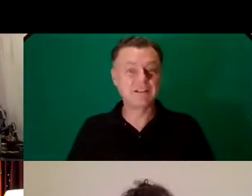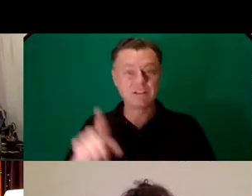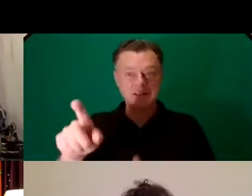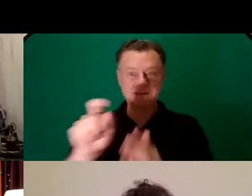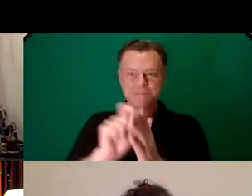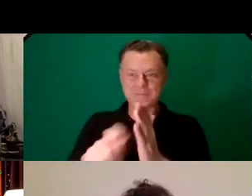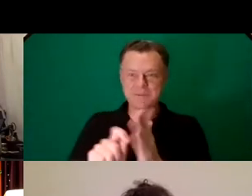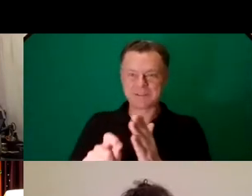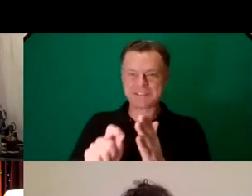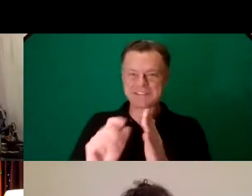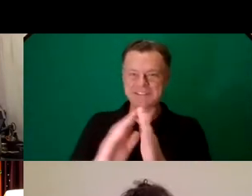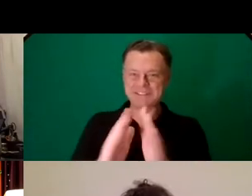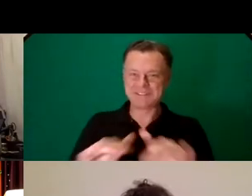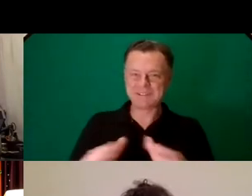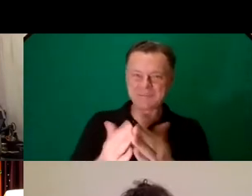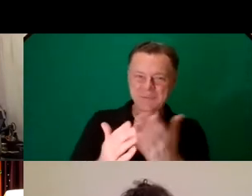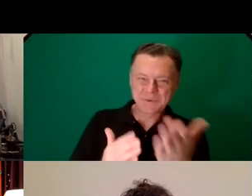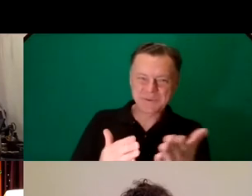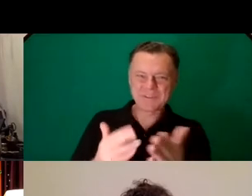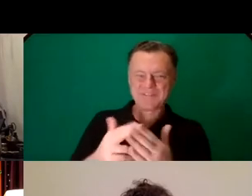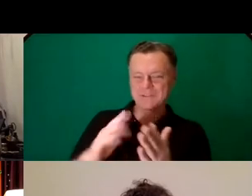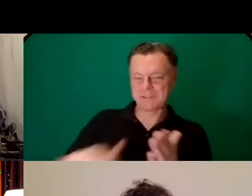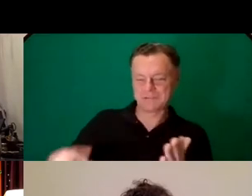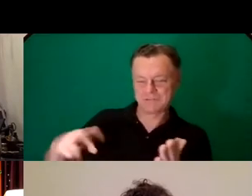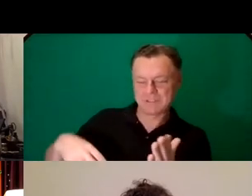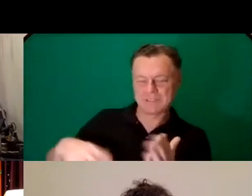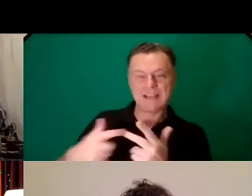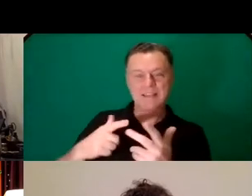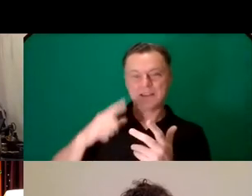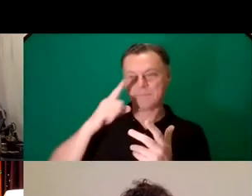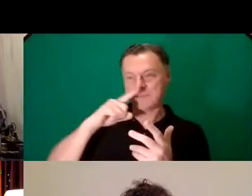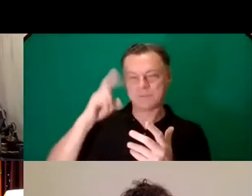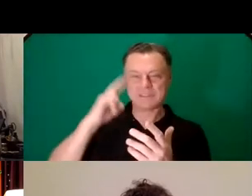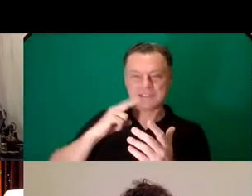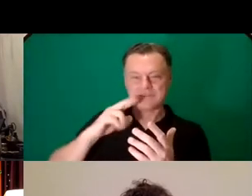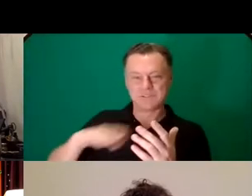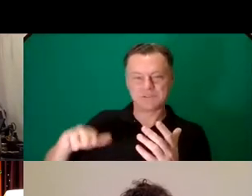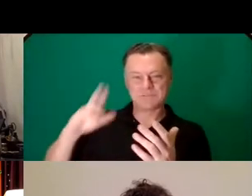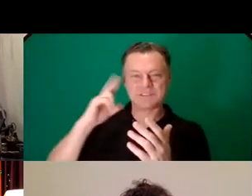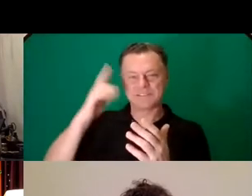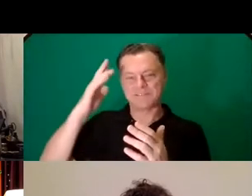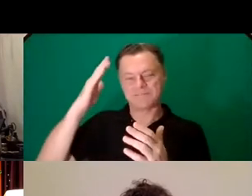your kids and for other people to relate to, you know? It's probably things that maybe